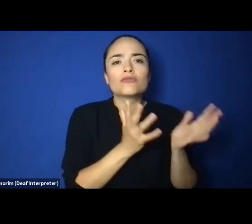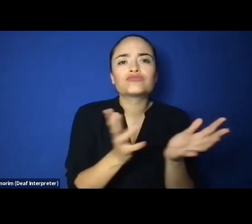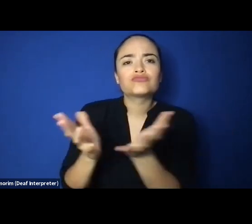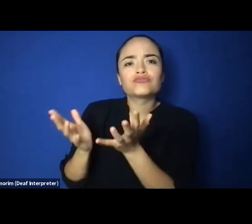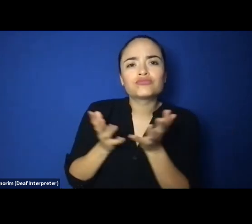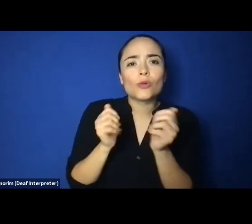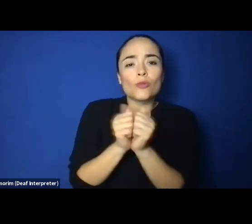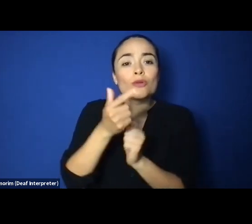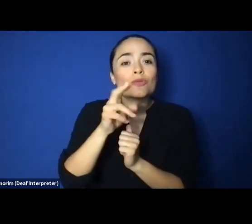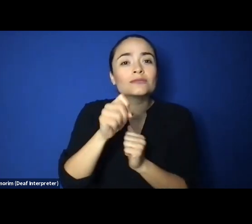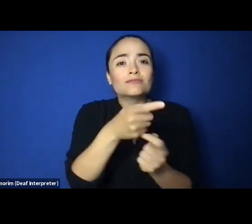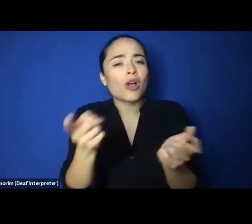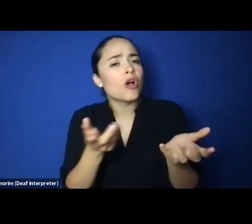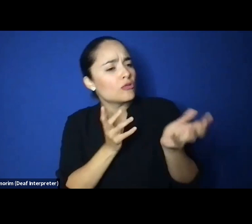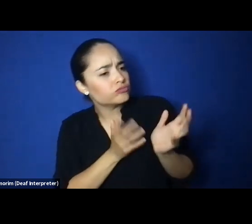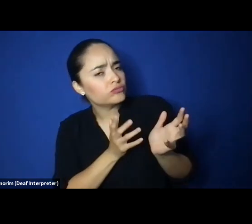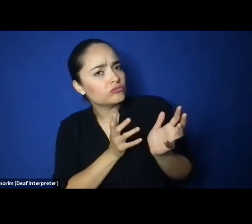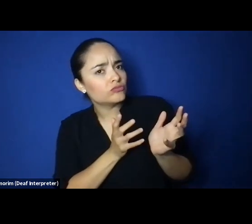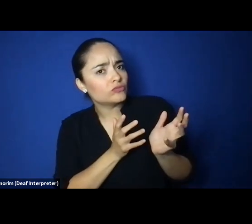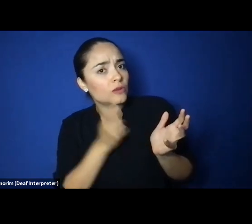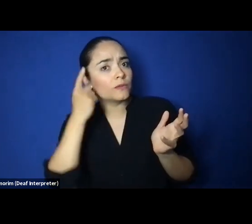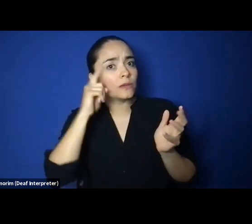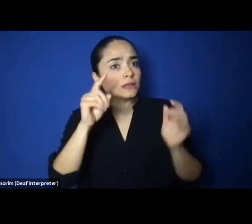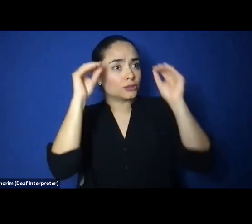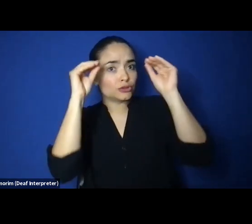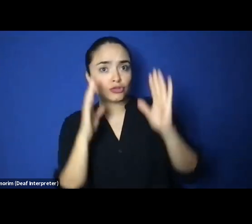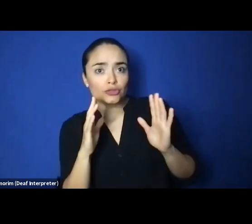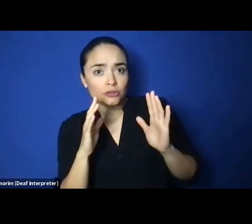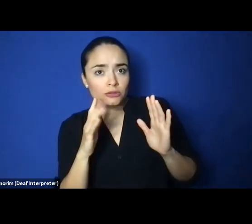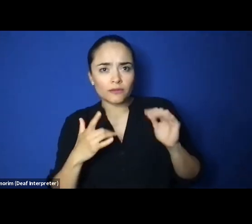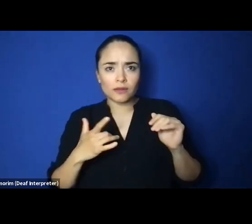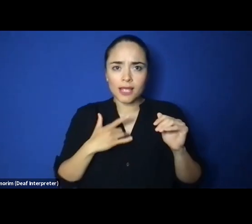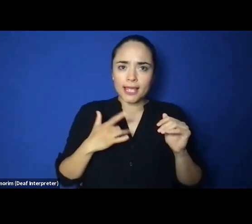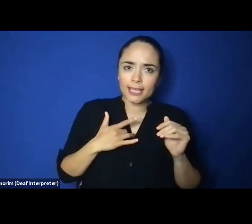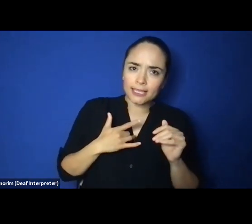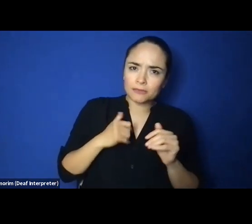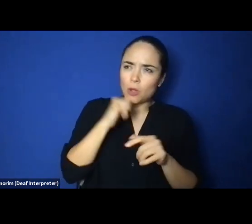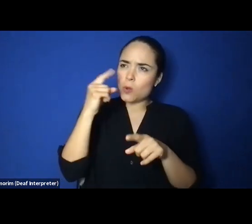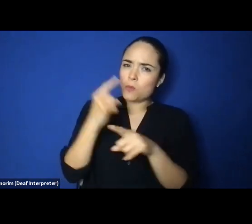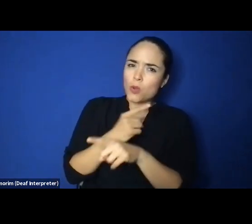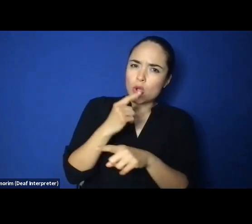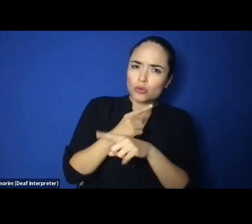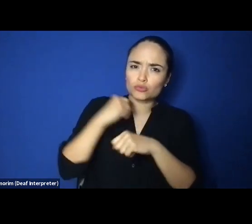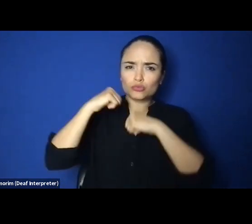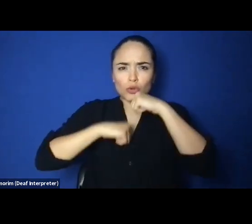seem like a lot of structure, but it's really an exchange of experiences, and true Indigenous